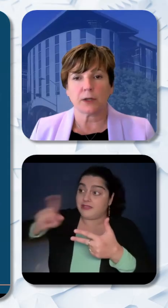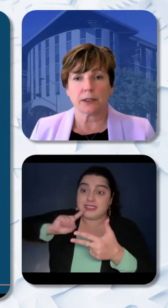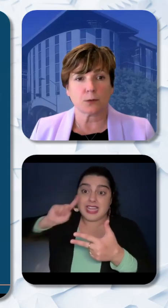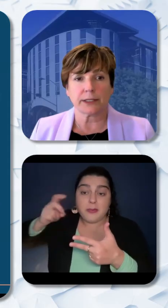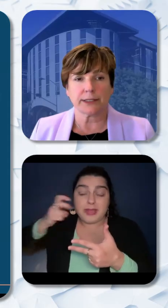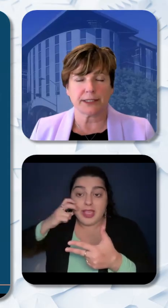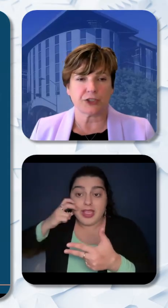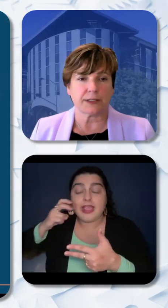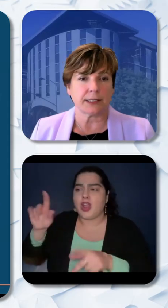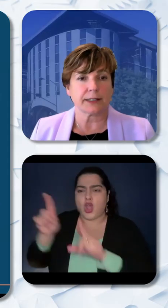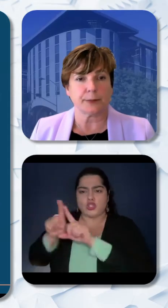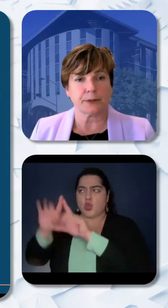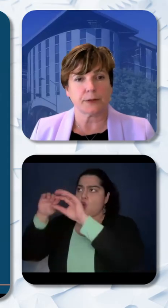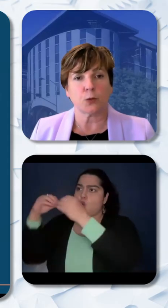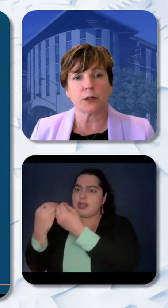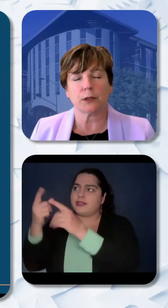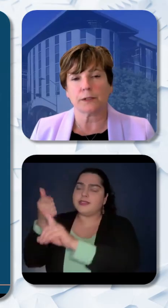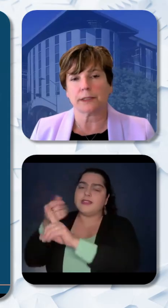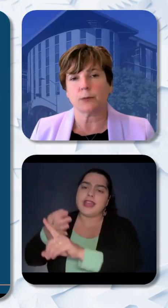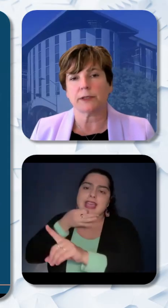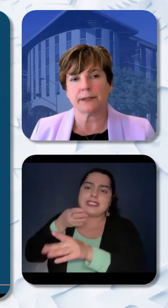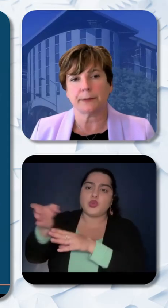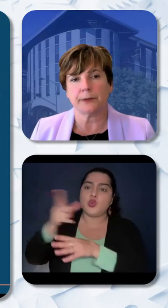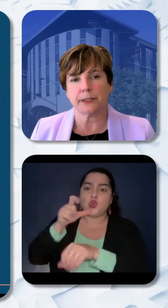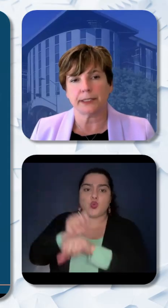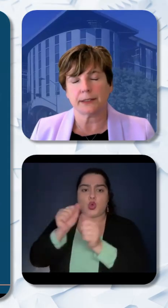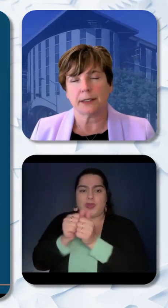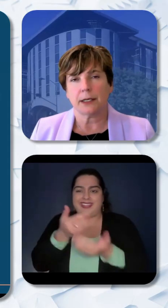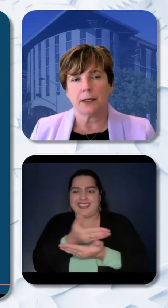as well as organizations and experts who work closely with these communities.